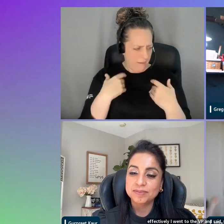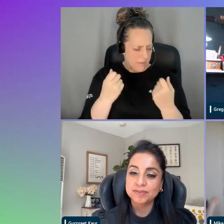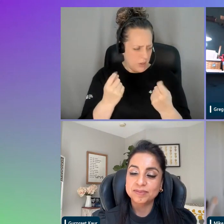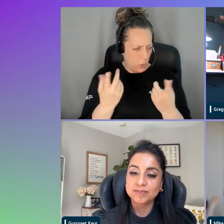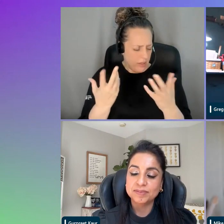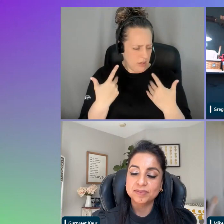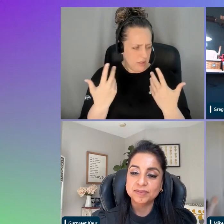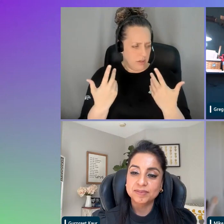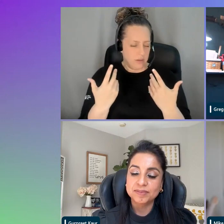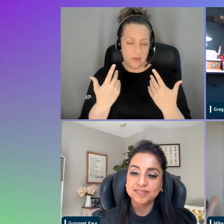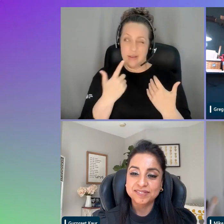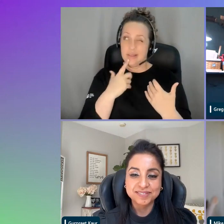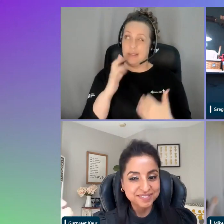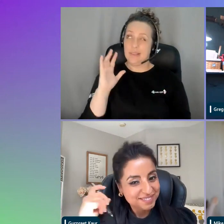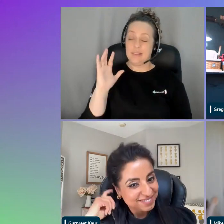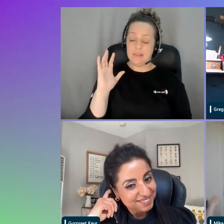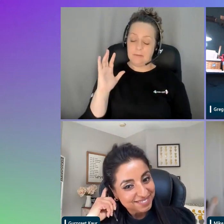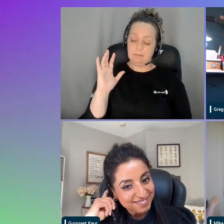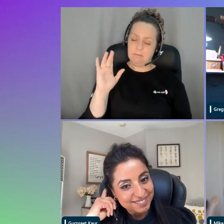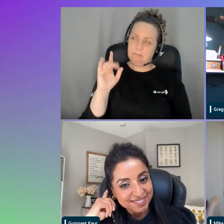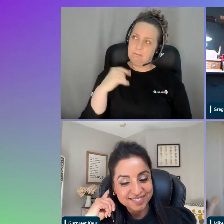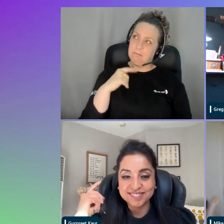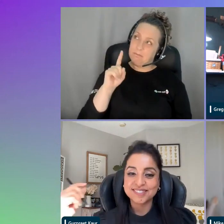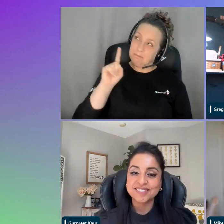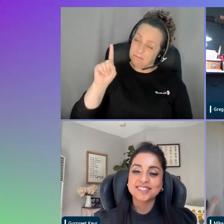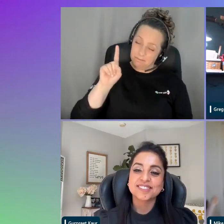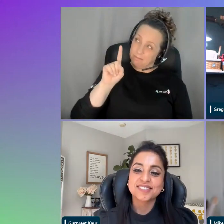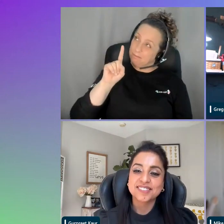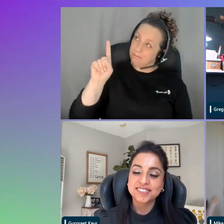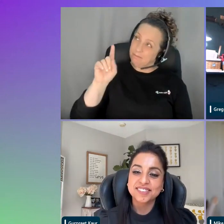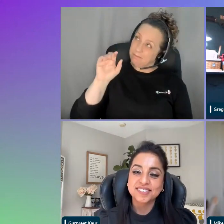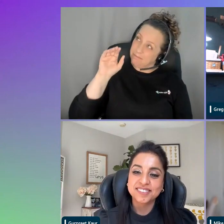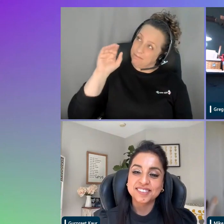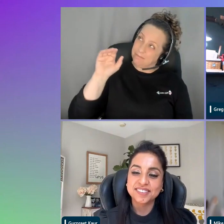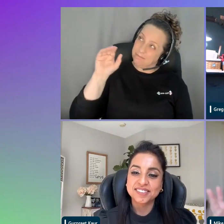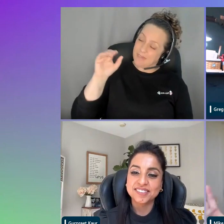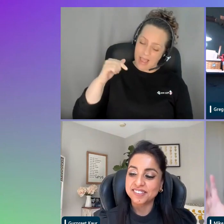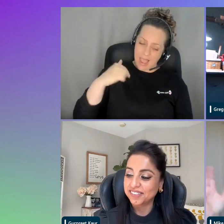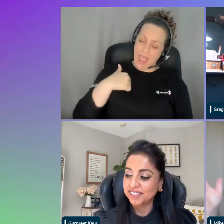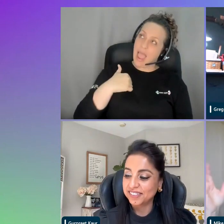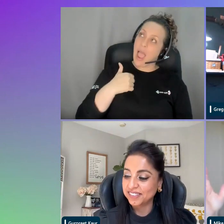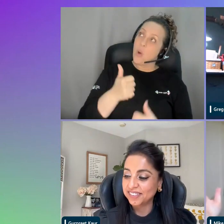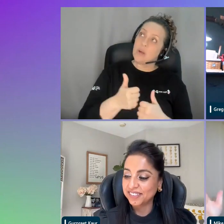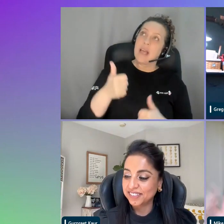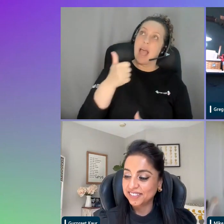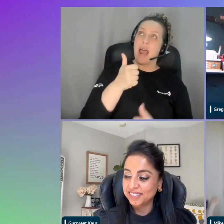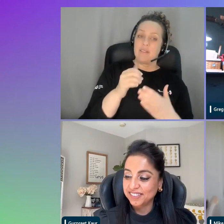this. I don't have anybody to do this. And I finally I just kept coming back to him and I said, look, I will. I was the head of